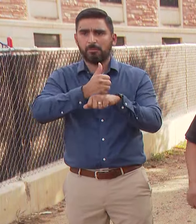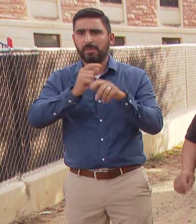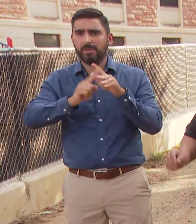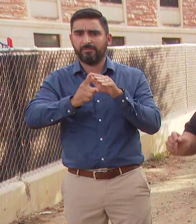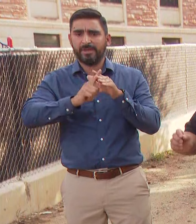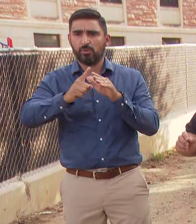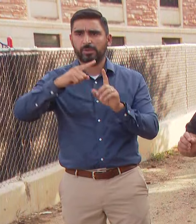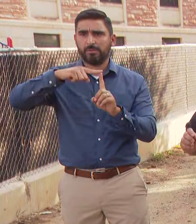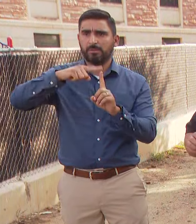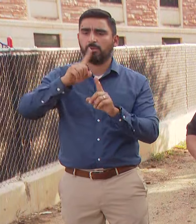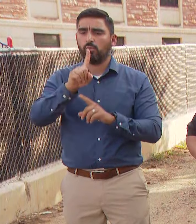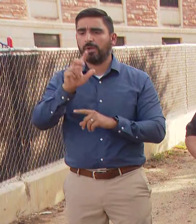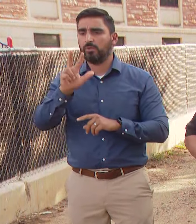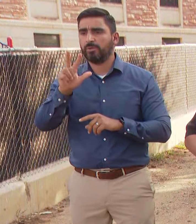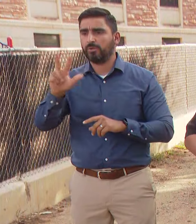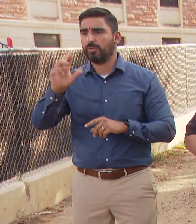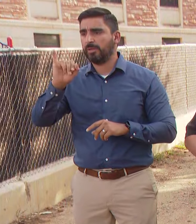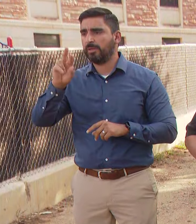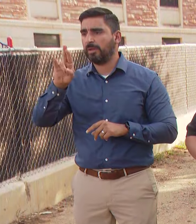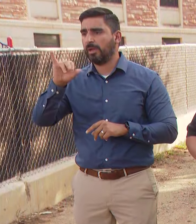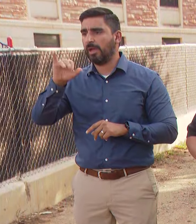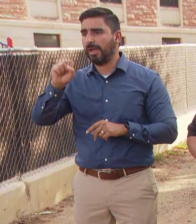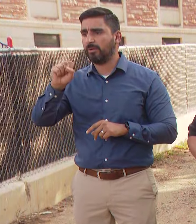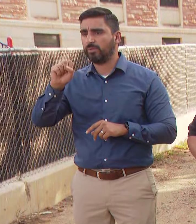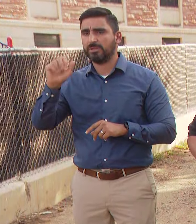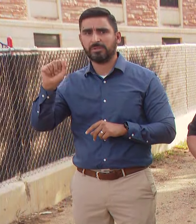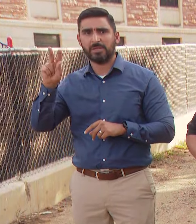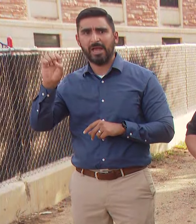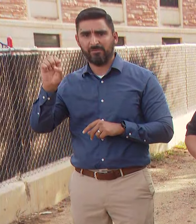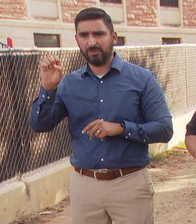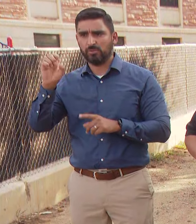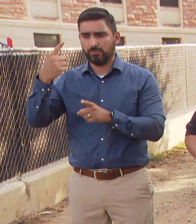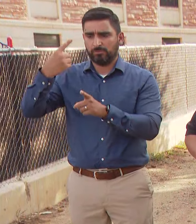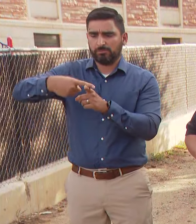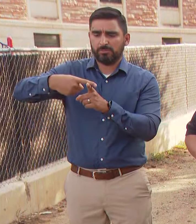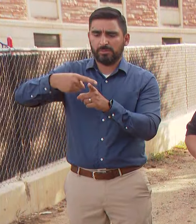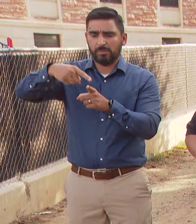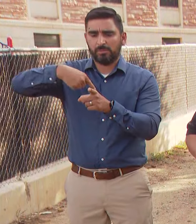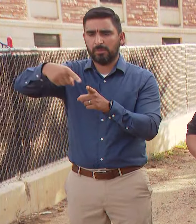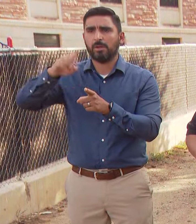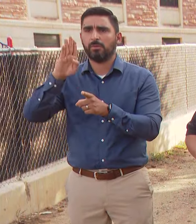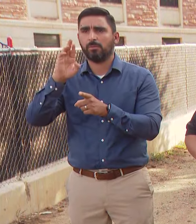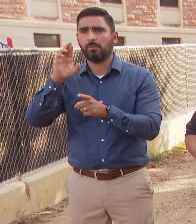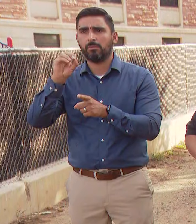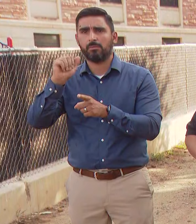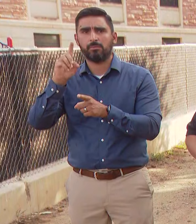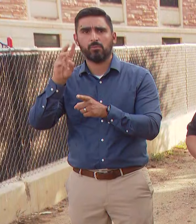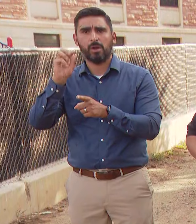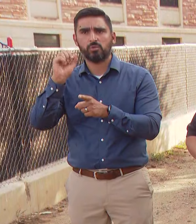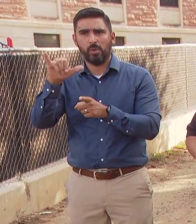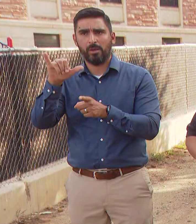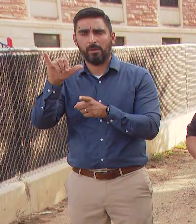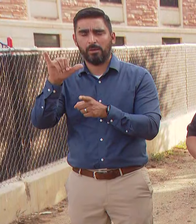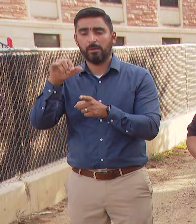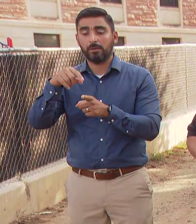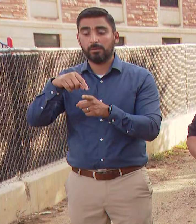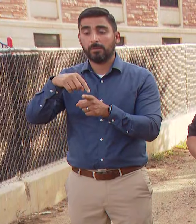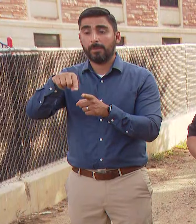Iris Avenue. That's the North Broadway Complex at Iris and Broadway. Originally, there might have been some messaging that went out indicating that was at the East Boulder Rec Center.